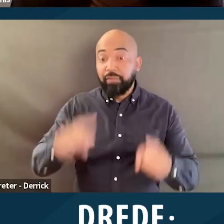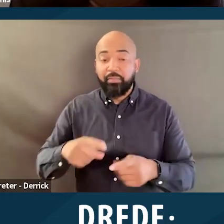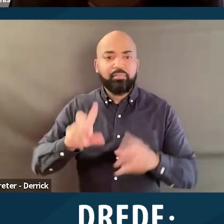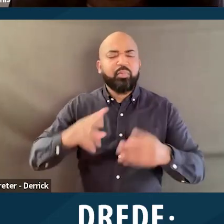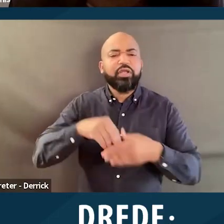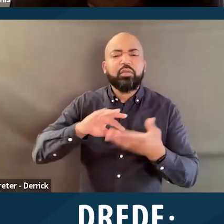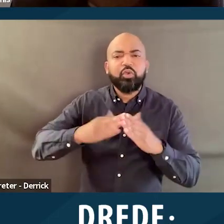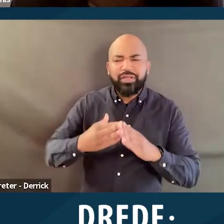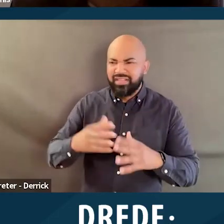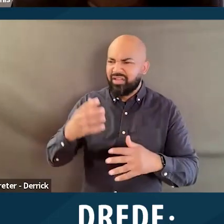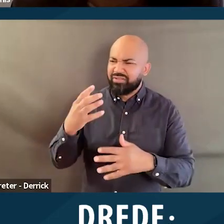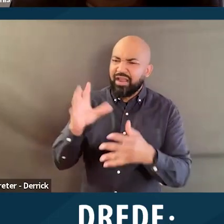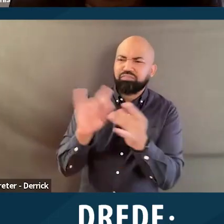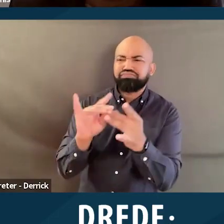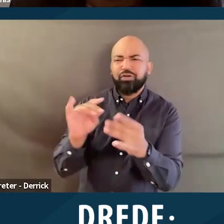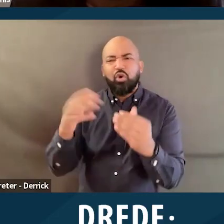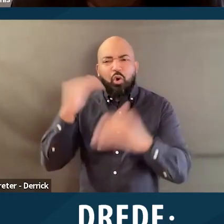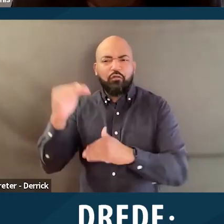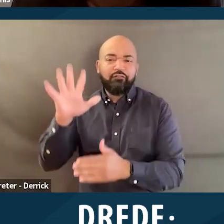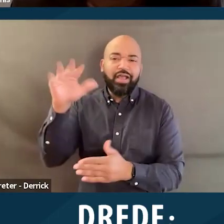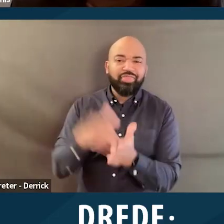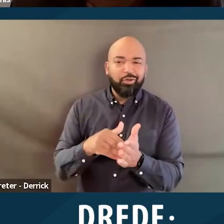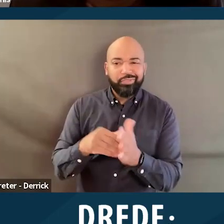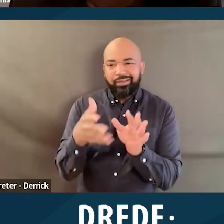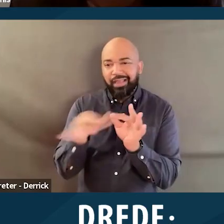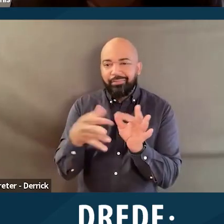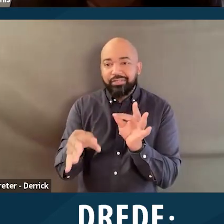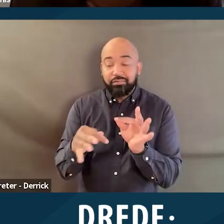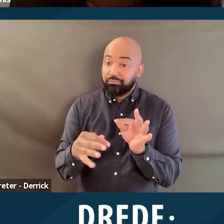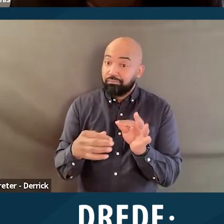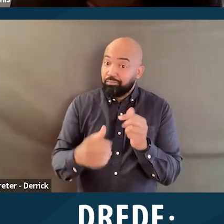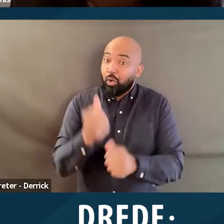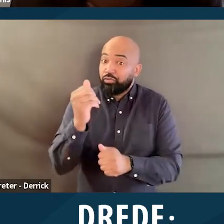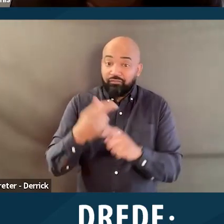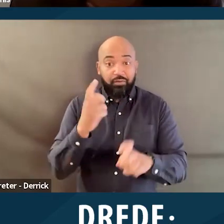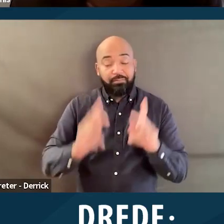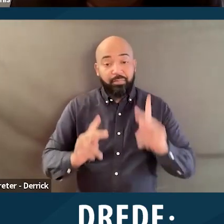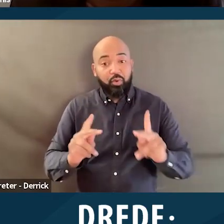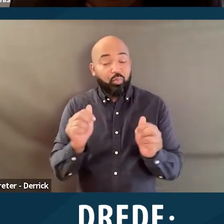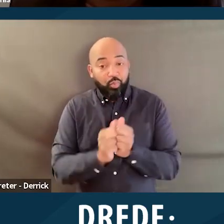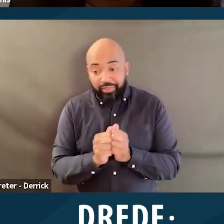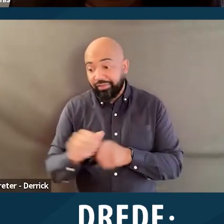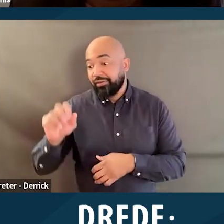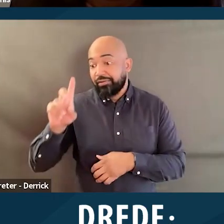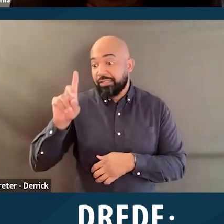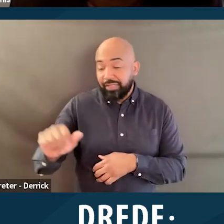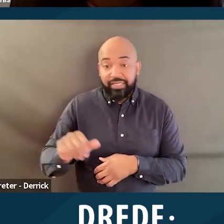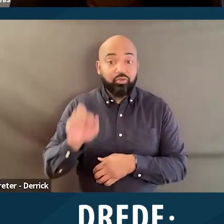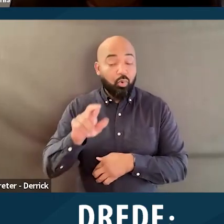And so there was massive interest from the community. There were over 5,000 comments from